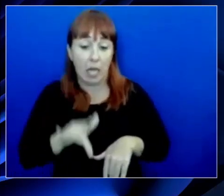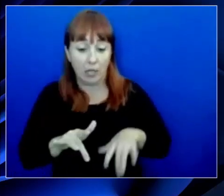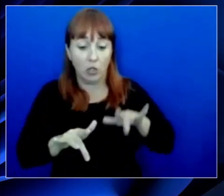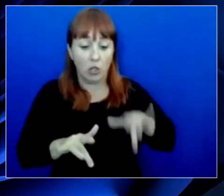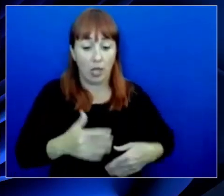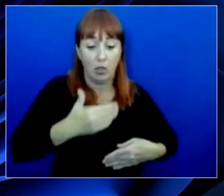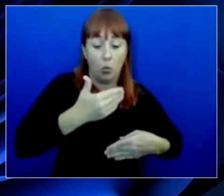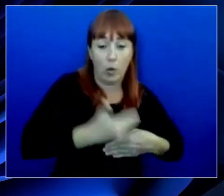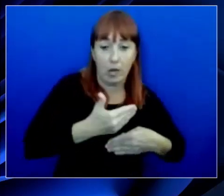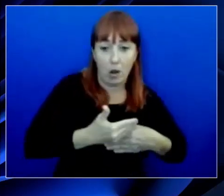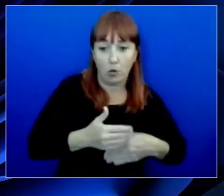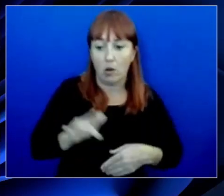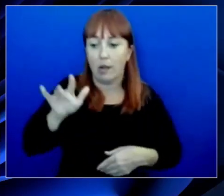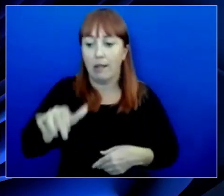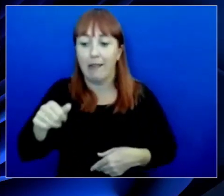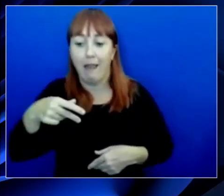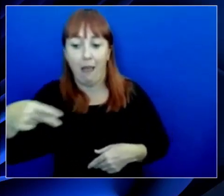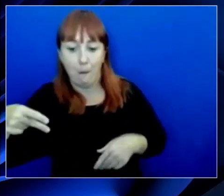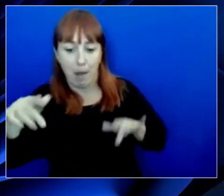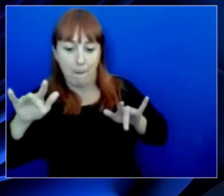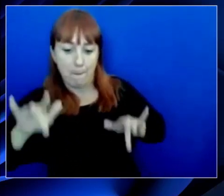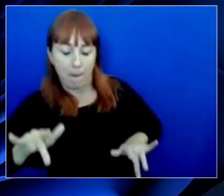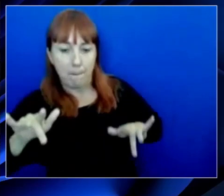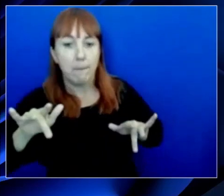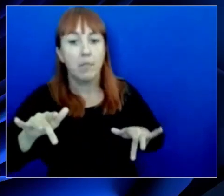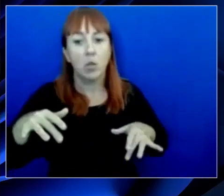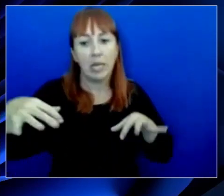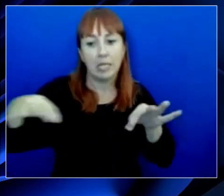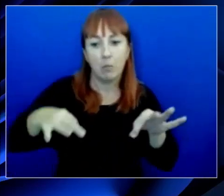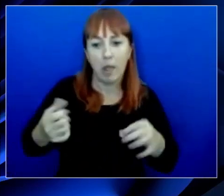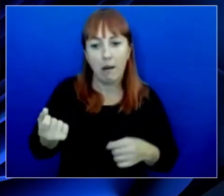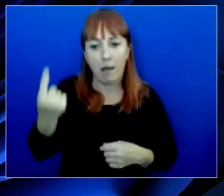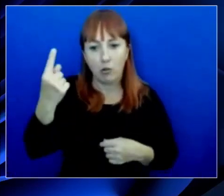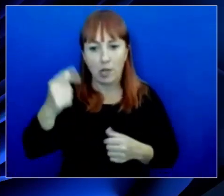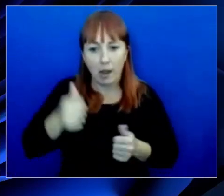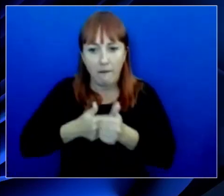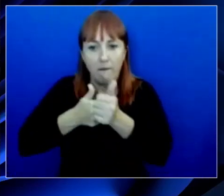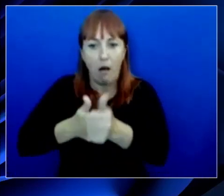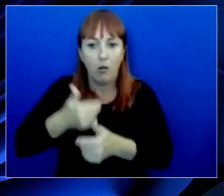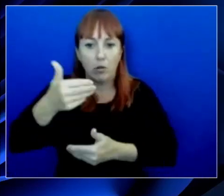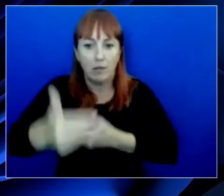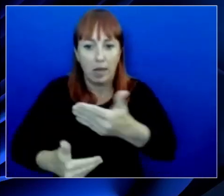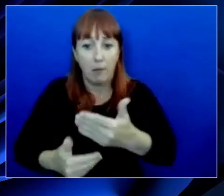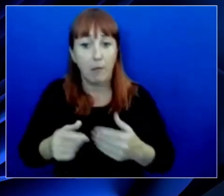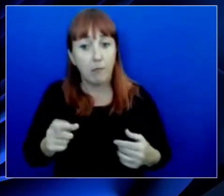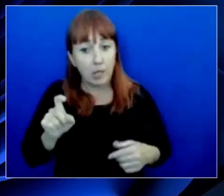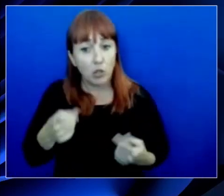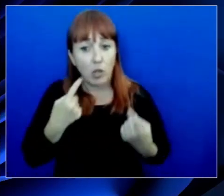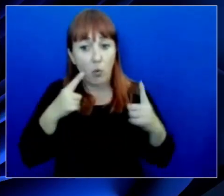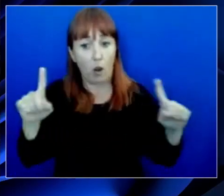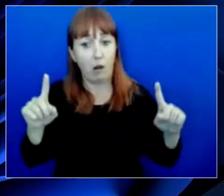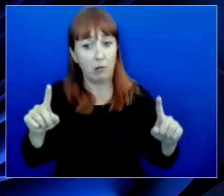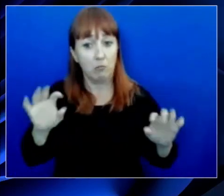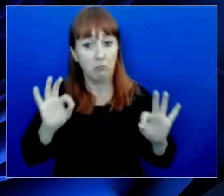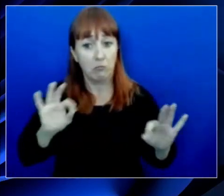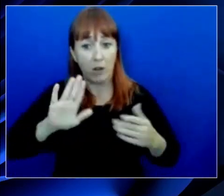or we hit the application key button so that you can understand and follow along, but it should work well in all of the screen readers and.